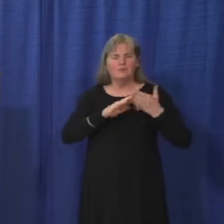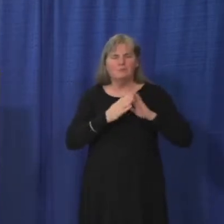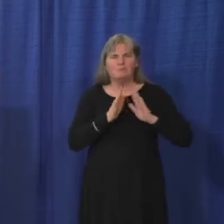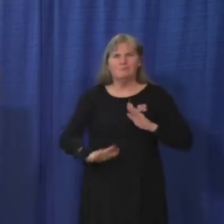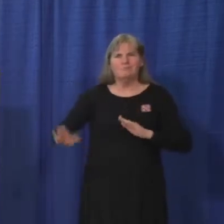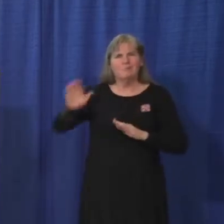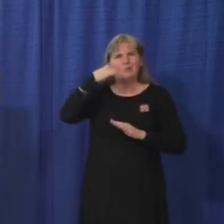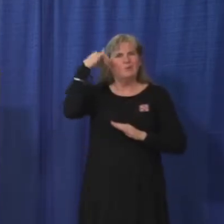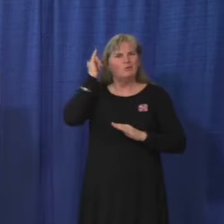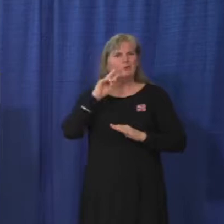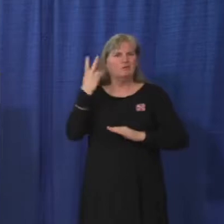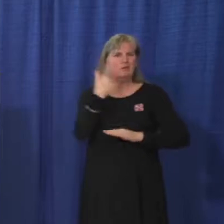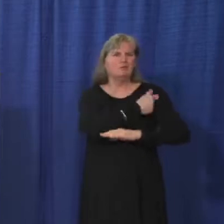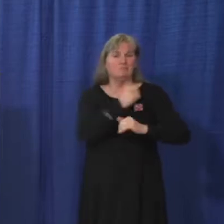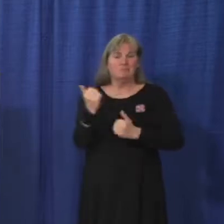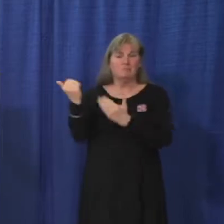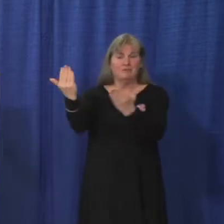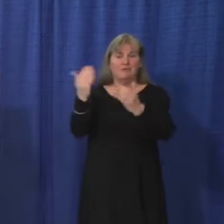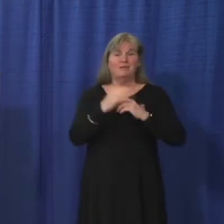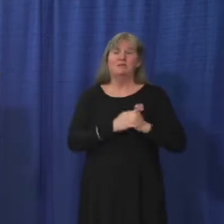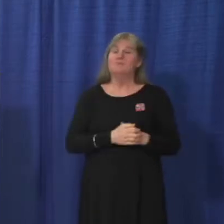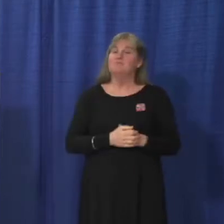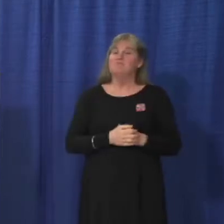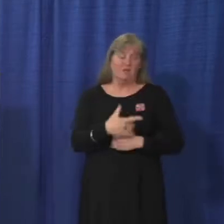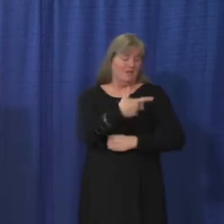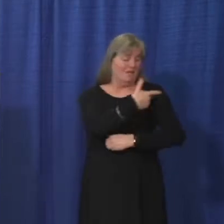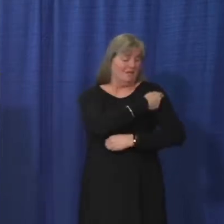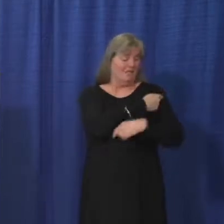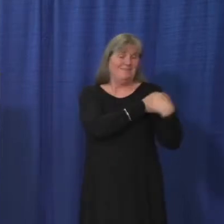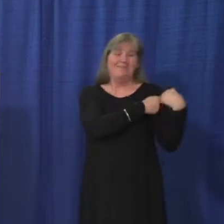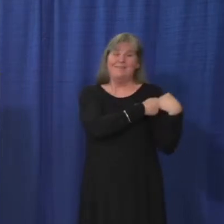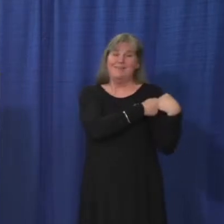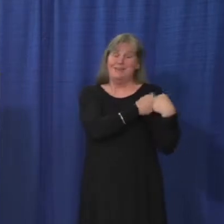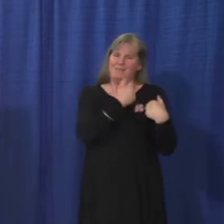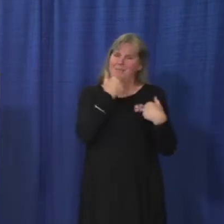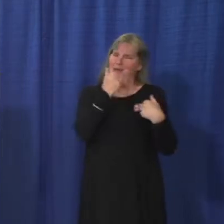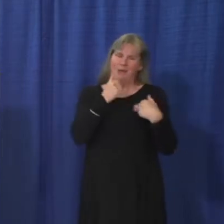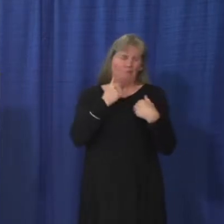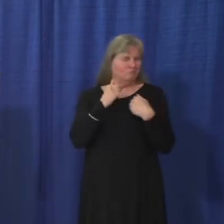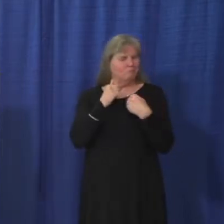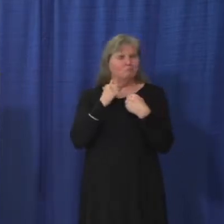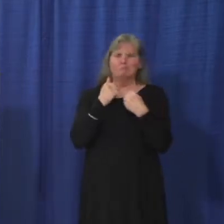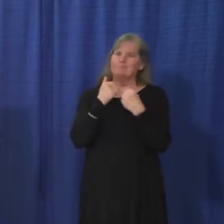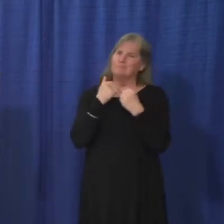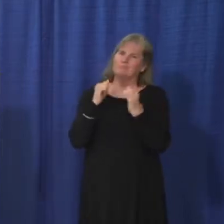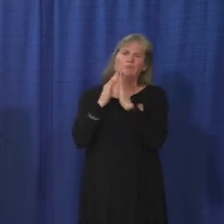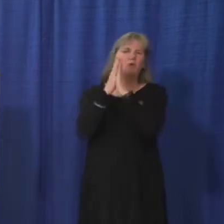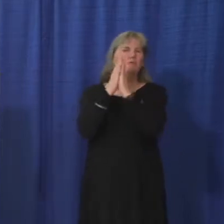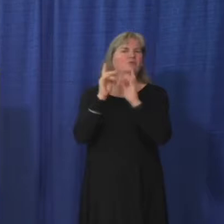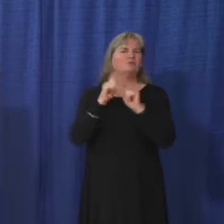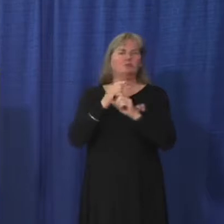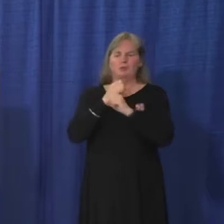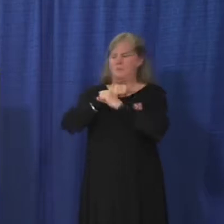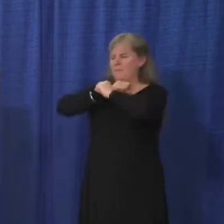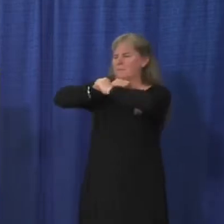Widespread immunization is the best way to protect ourselves and I'm pleased to see everyone stepping up.